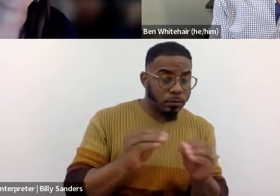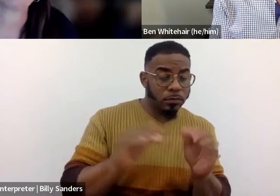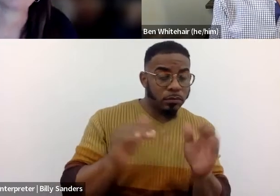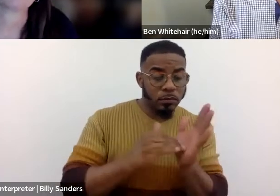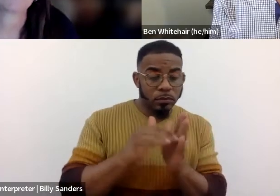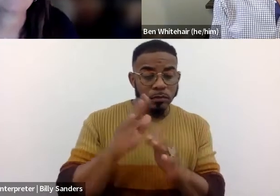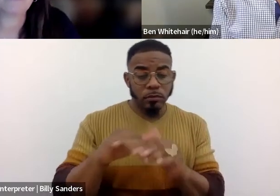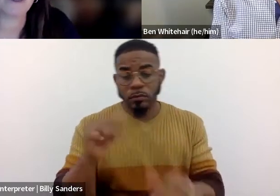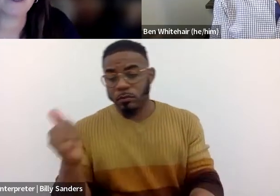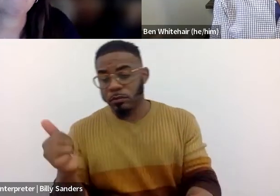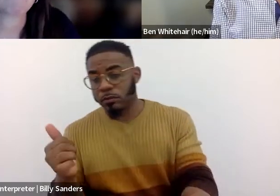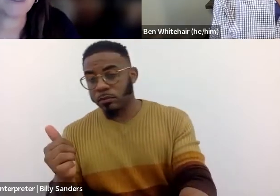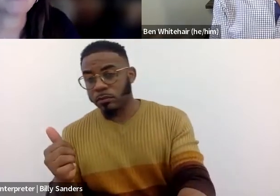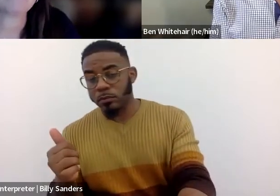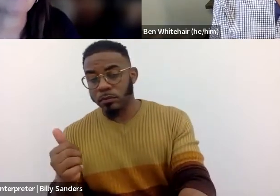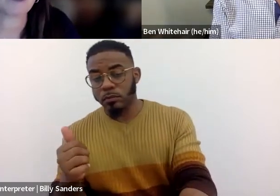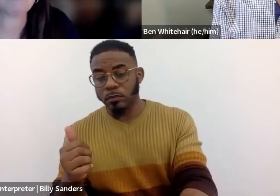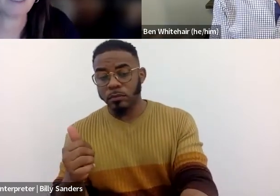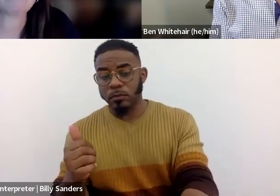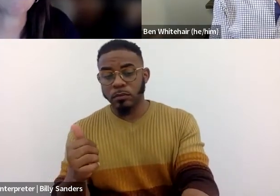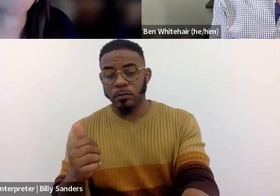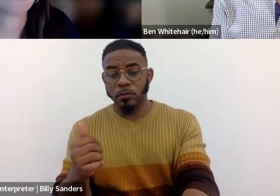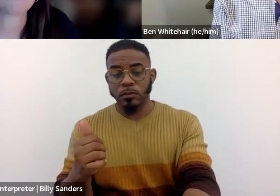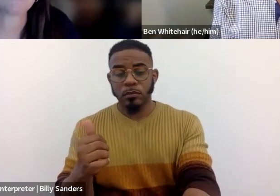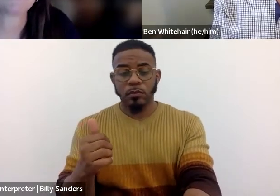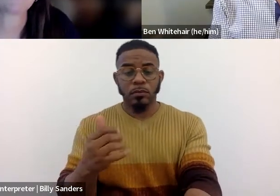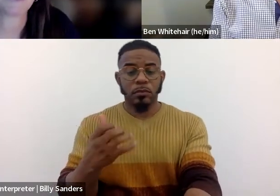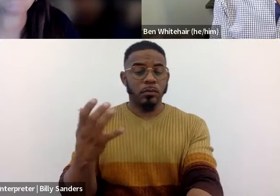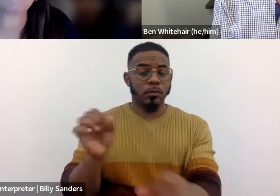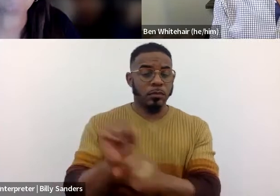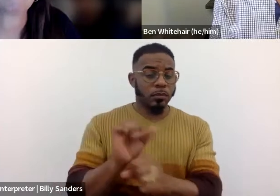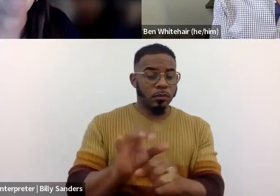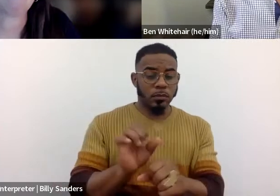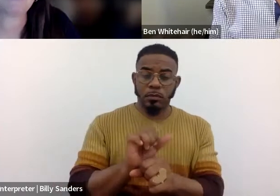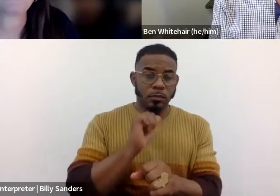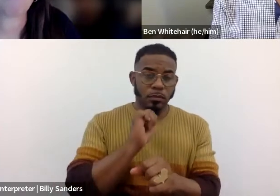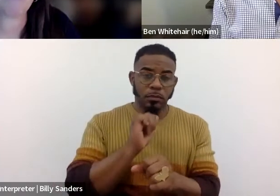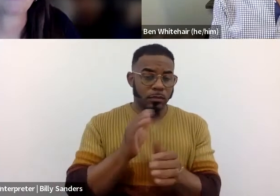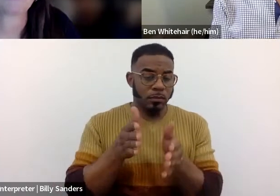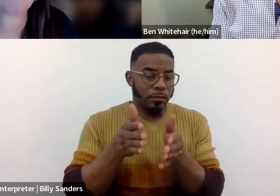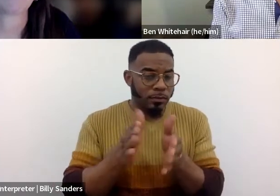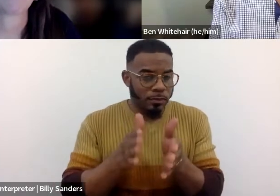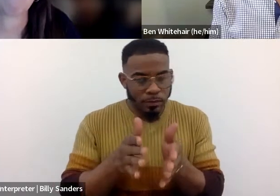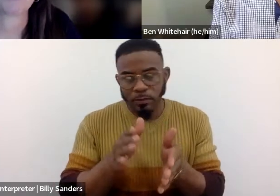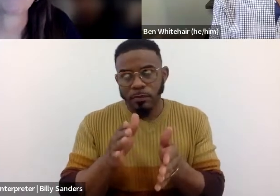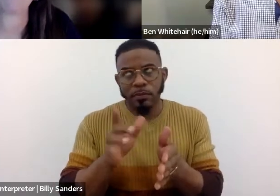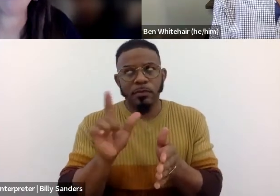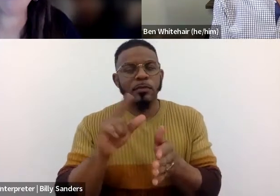than others and a lot of employers, it's not an allowance so much as a reimbursement